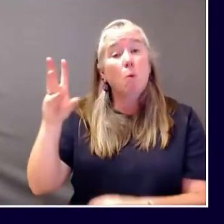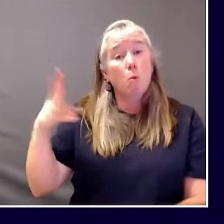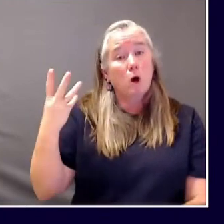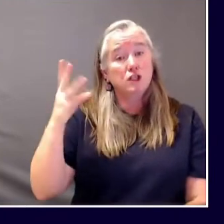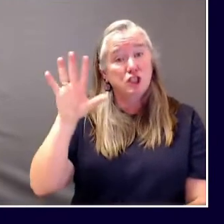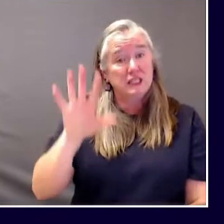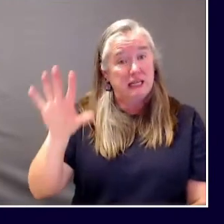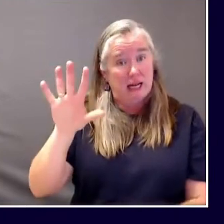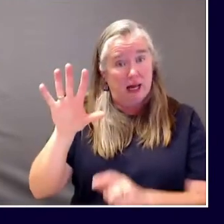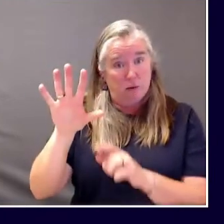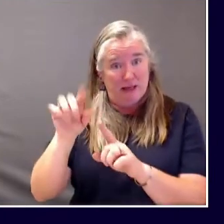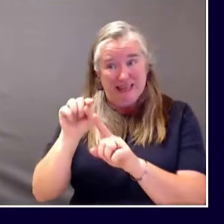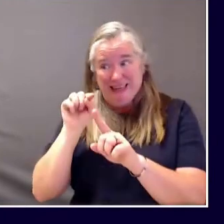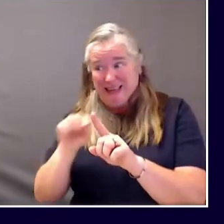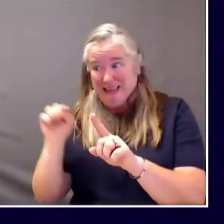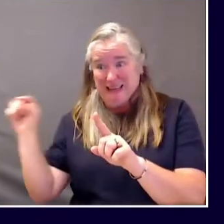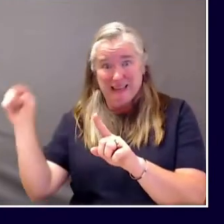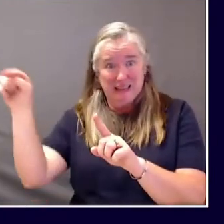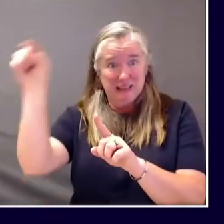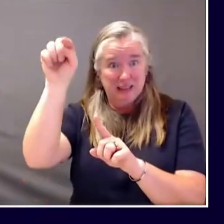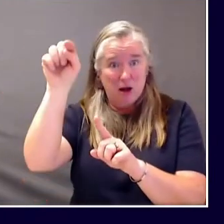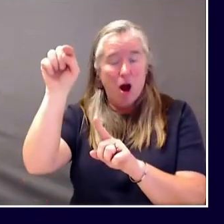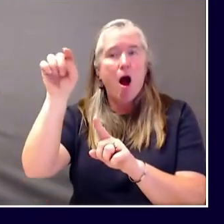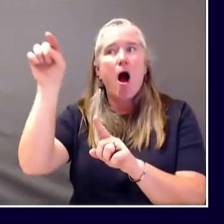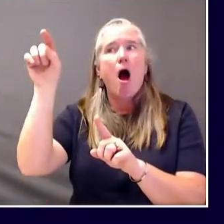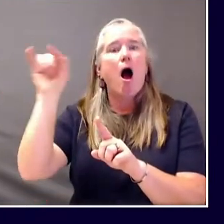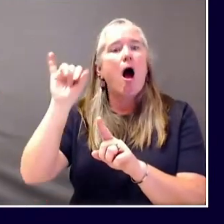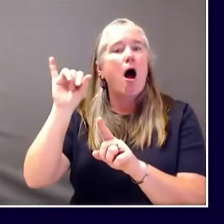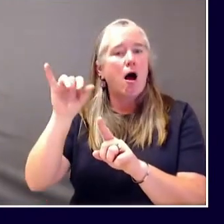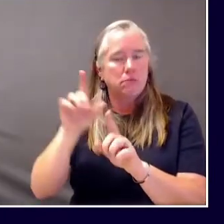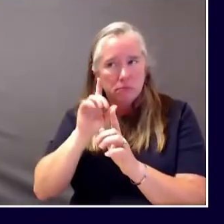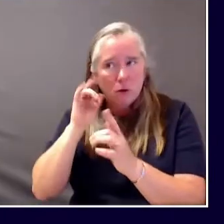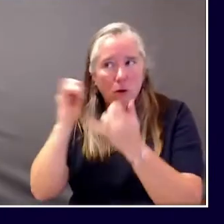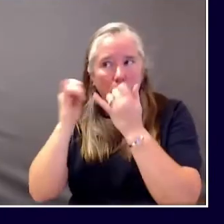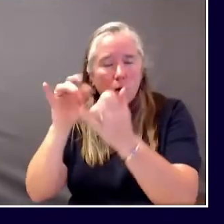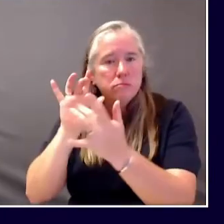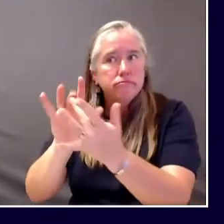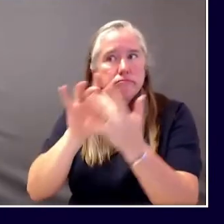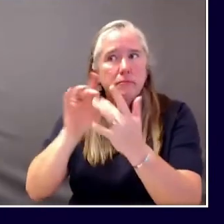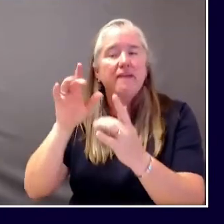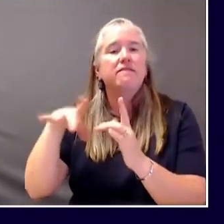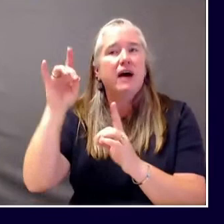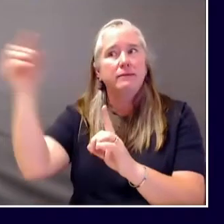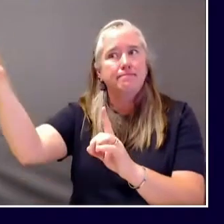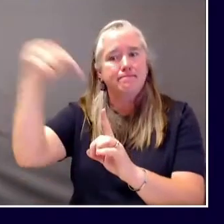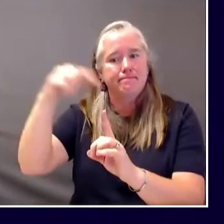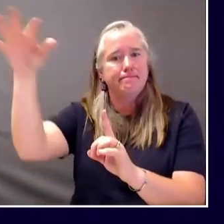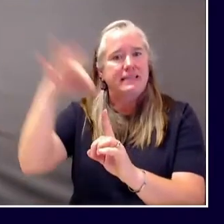County have now been associated